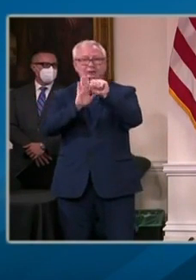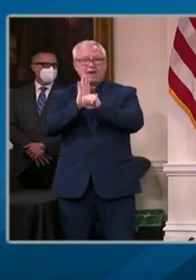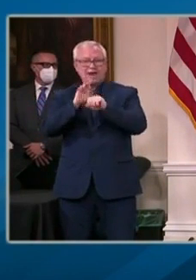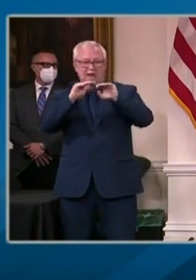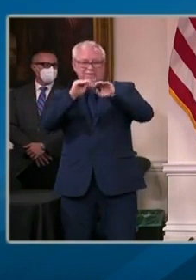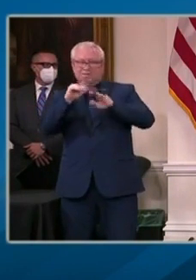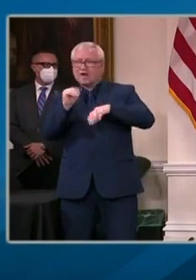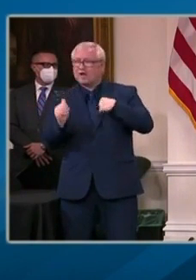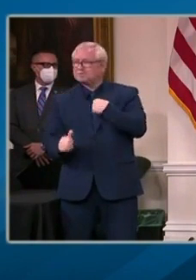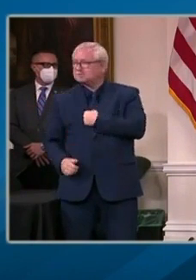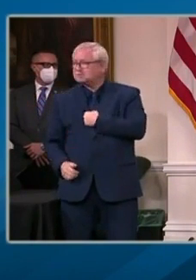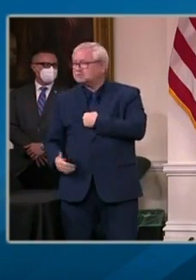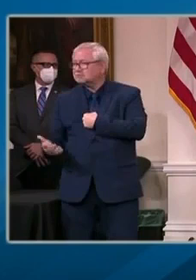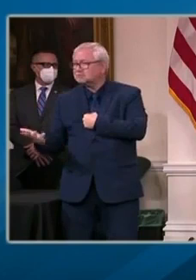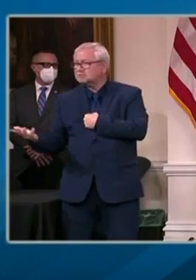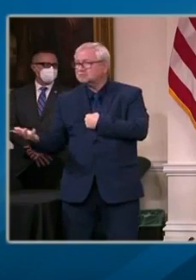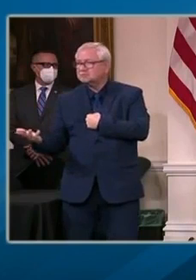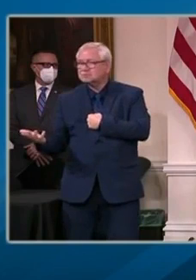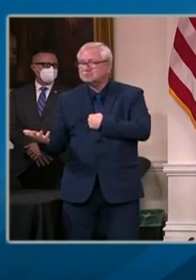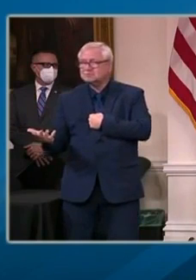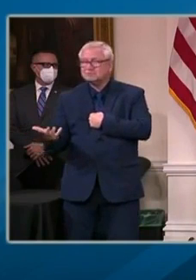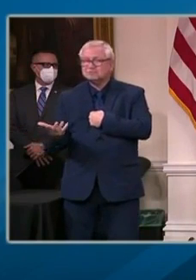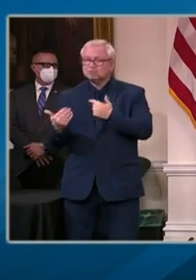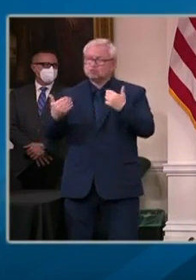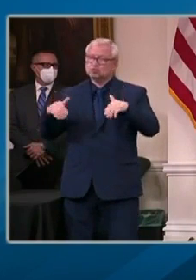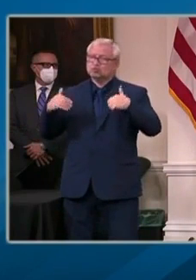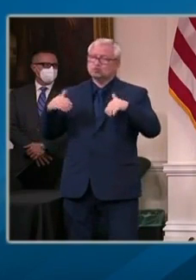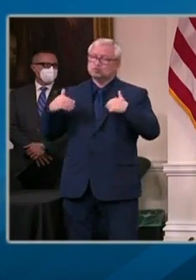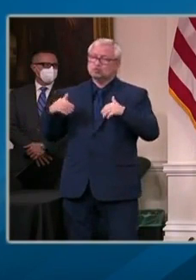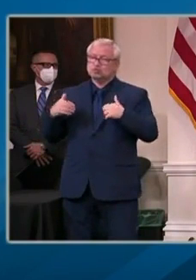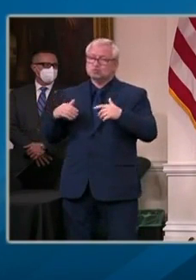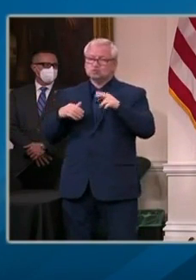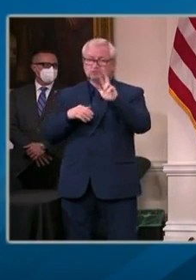OUR STATEWIDE POSITIVITY RATE IS BETTER THAN 41 OTHER STATES.